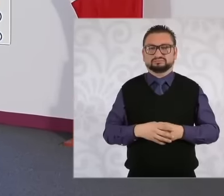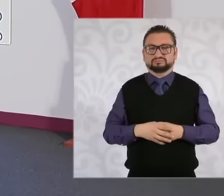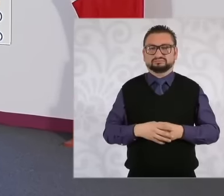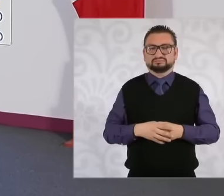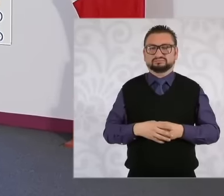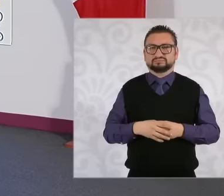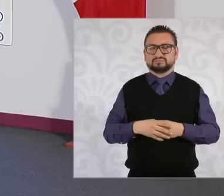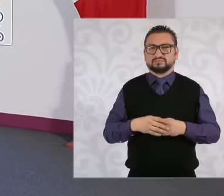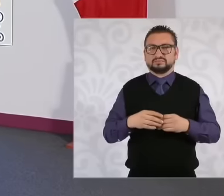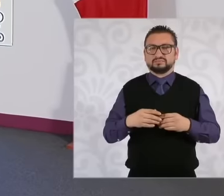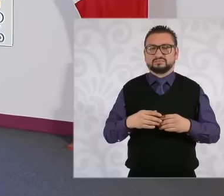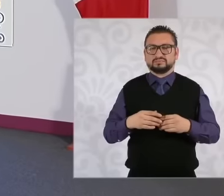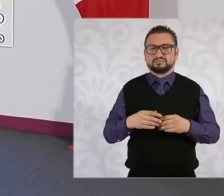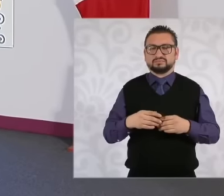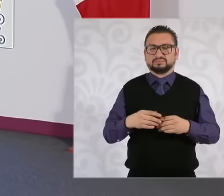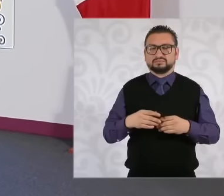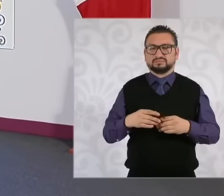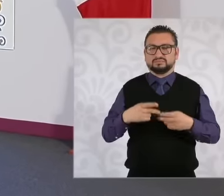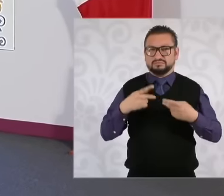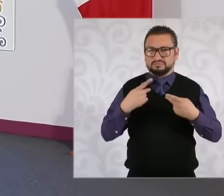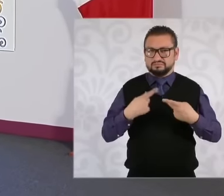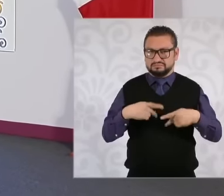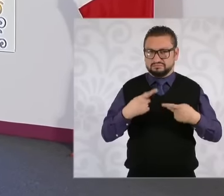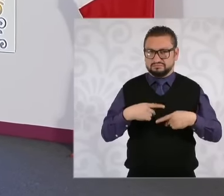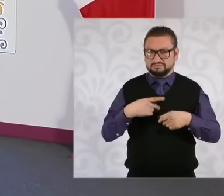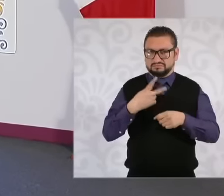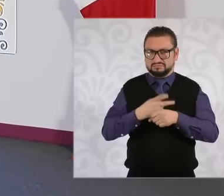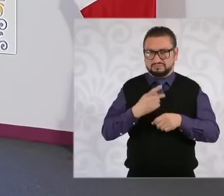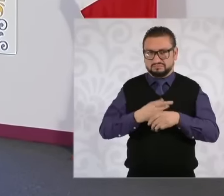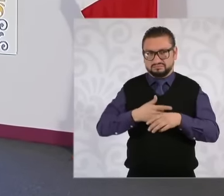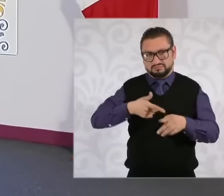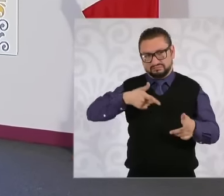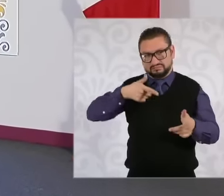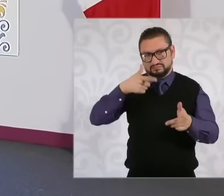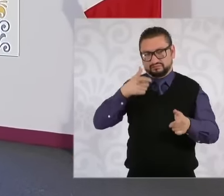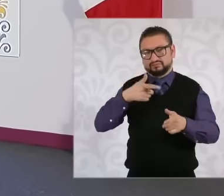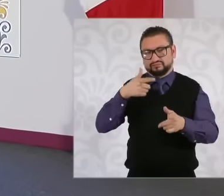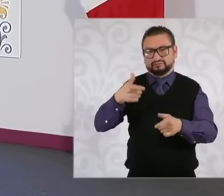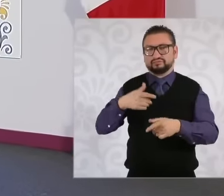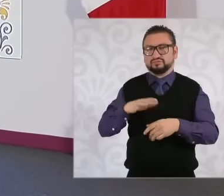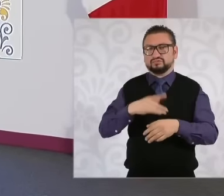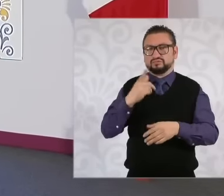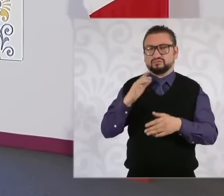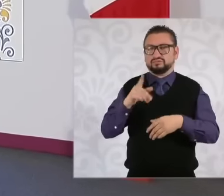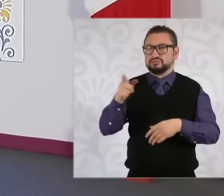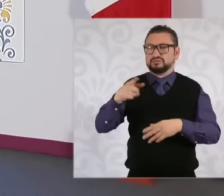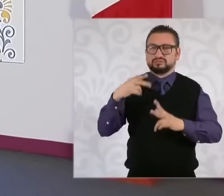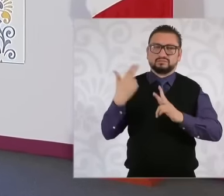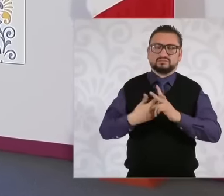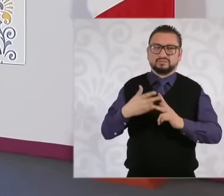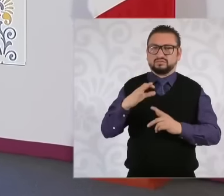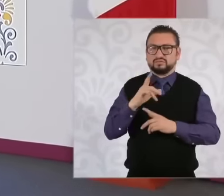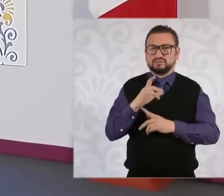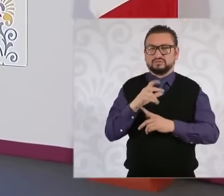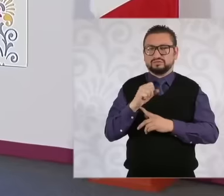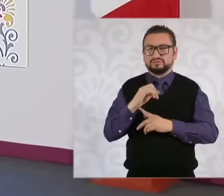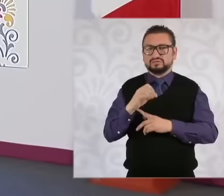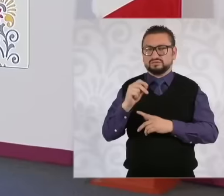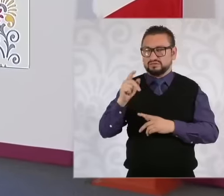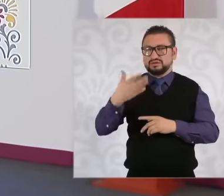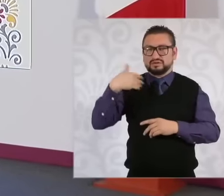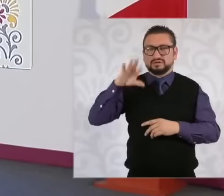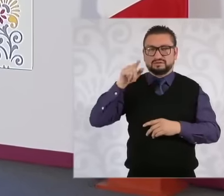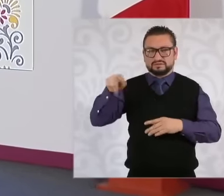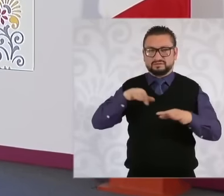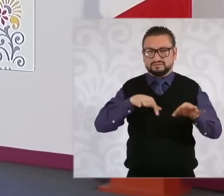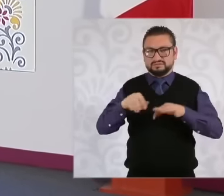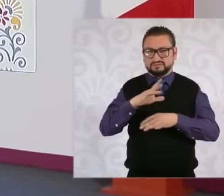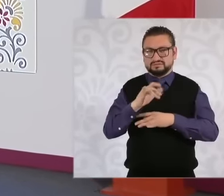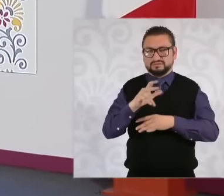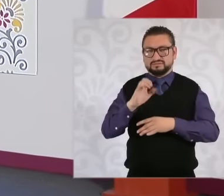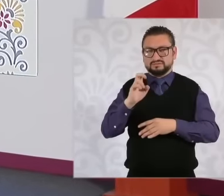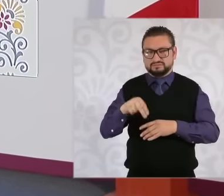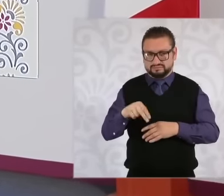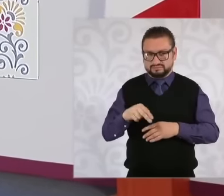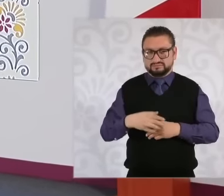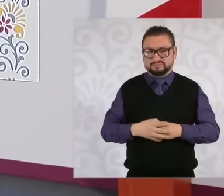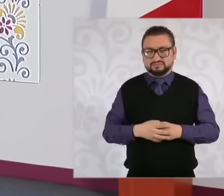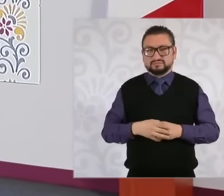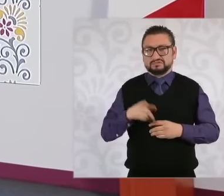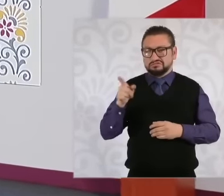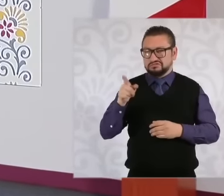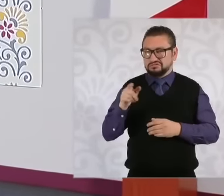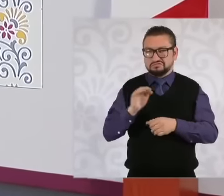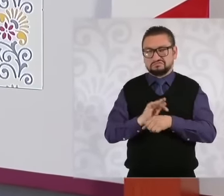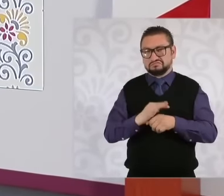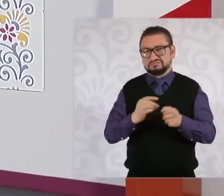the second shooter of the murder of Colosio working in the cisen